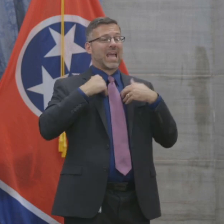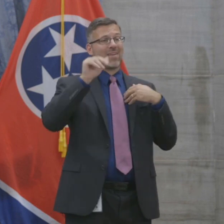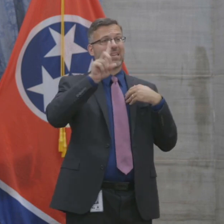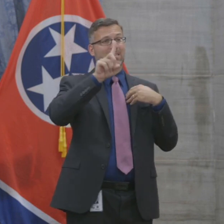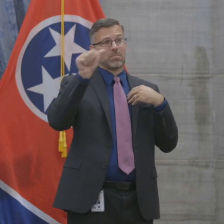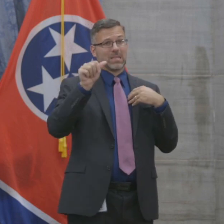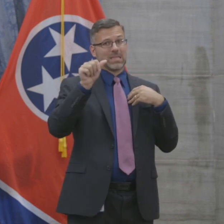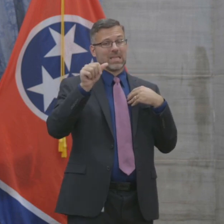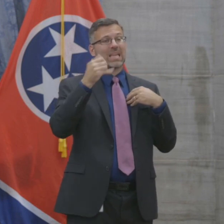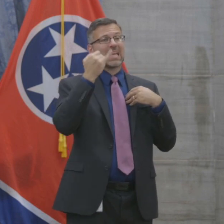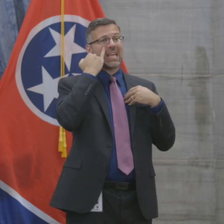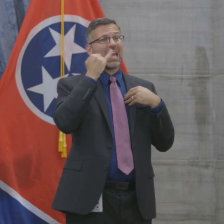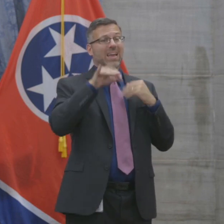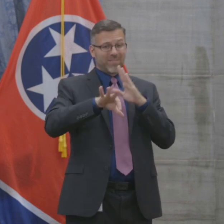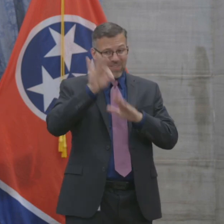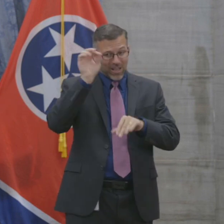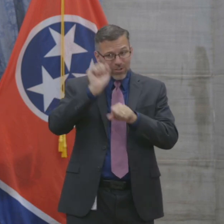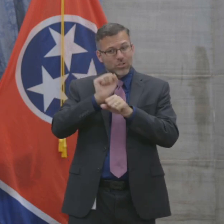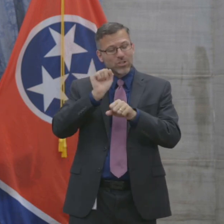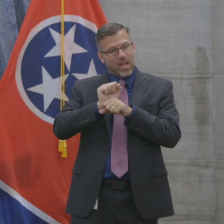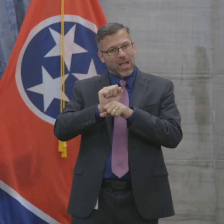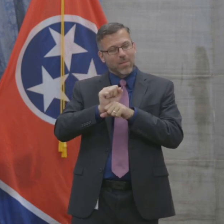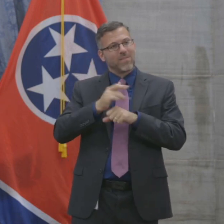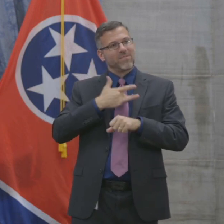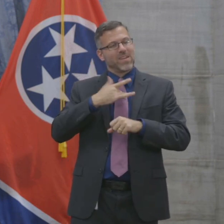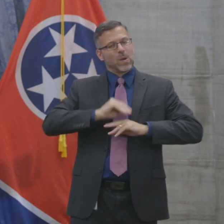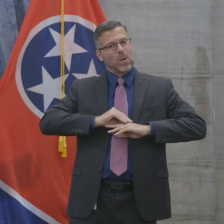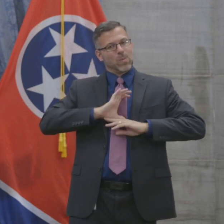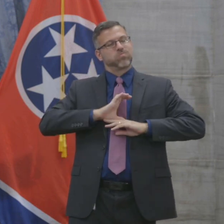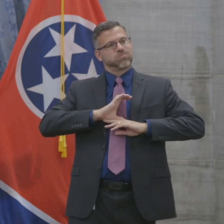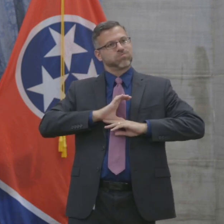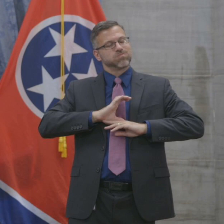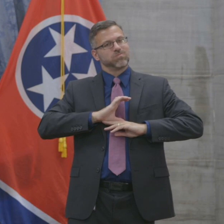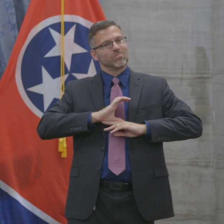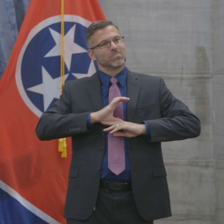reengagement in individuals inside our support network who want to return to their community but most importantly